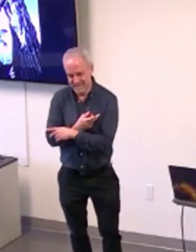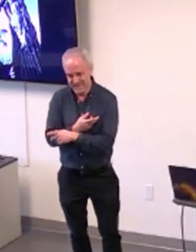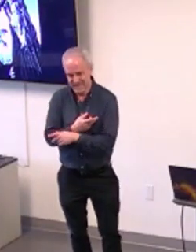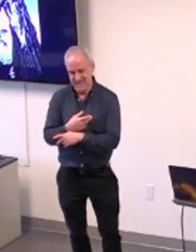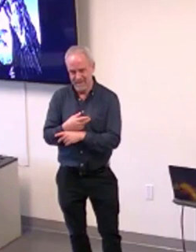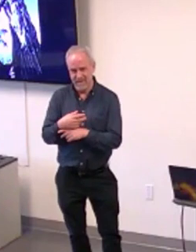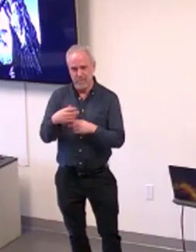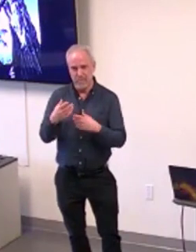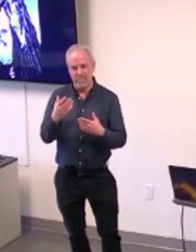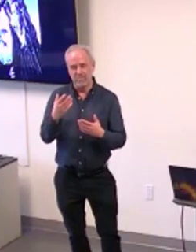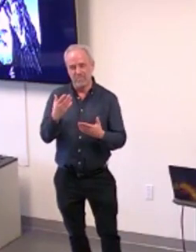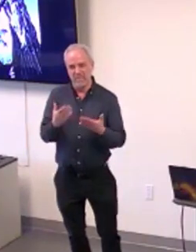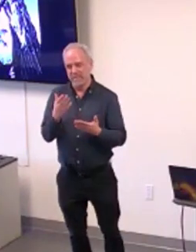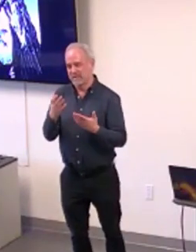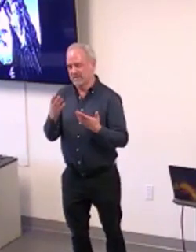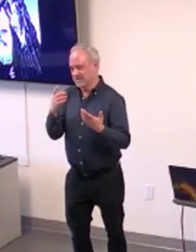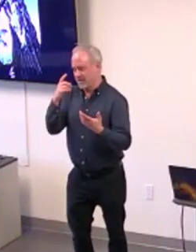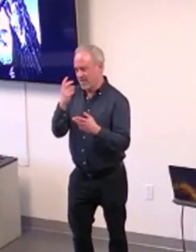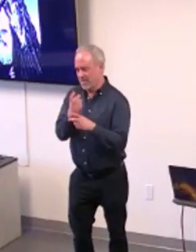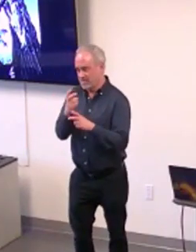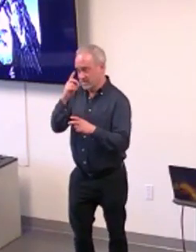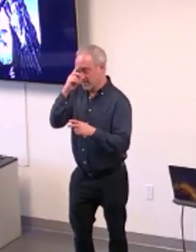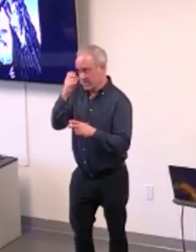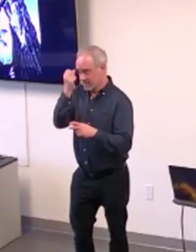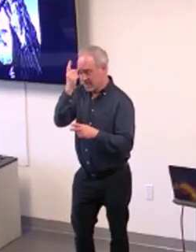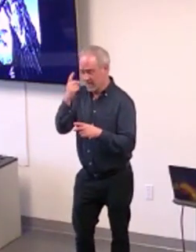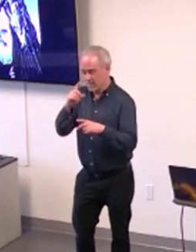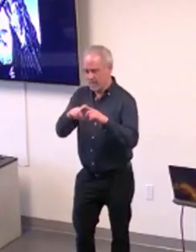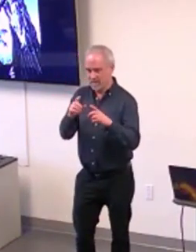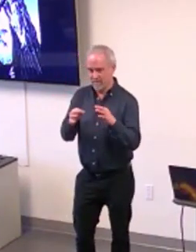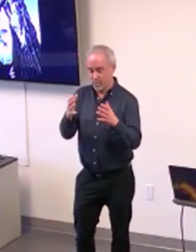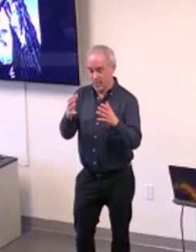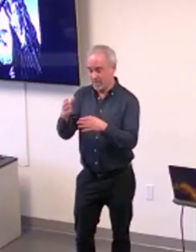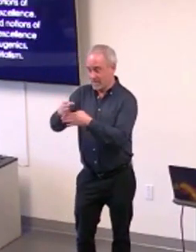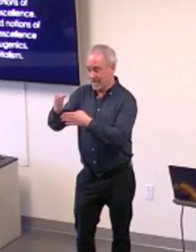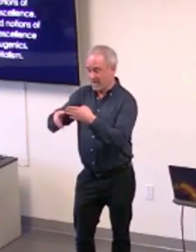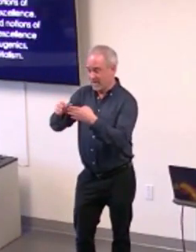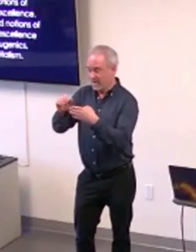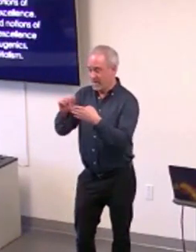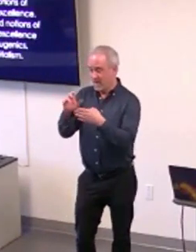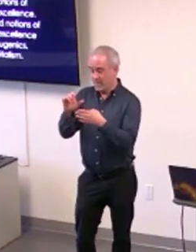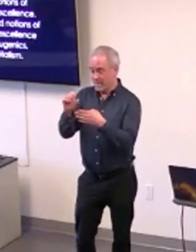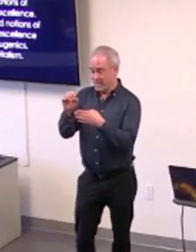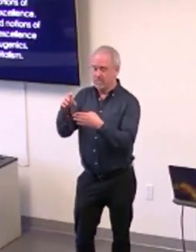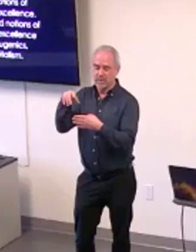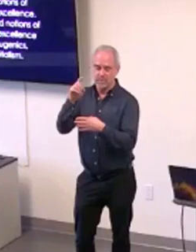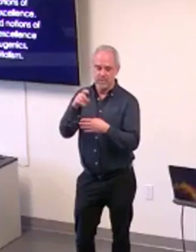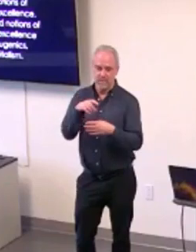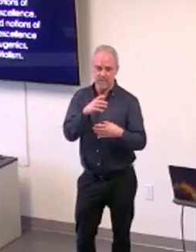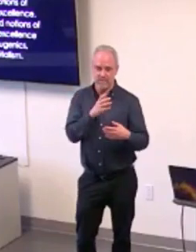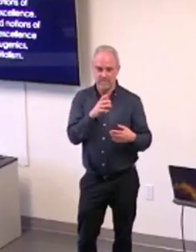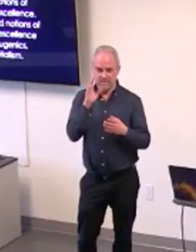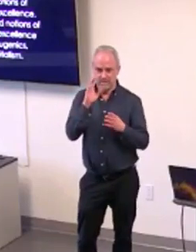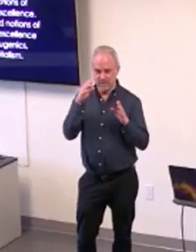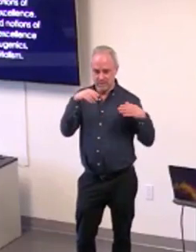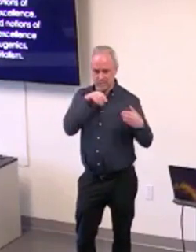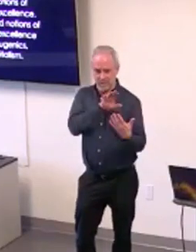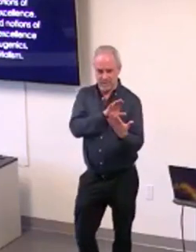But you're going to have to if you want to end ableism. So I'll proceed. I've created, and this is a working definition.